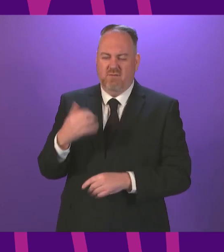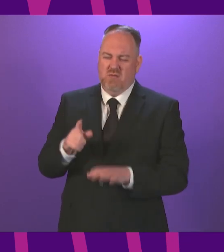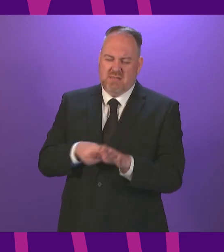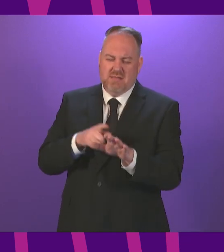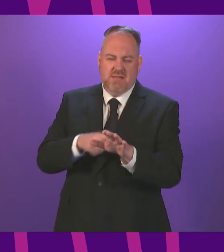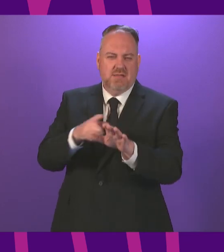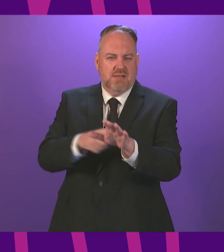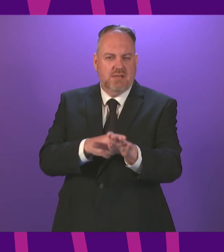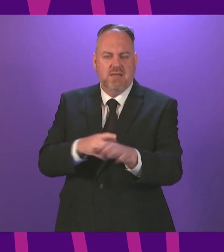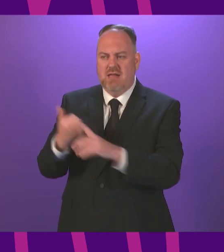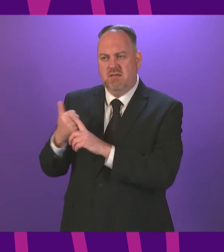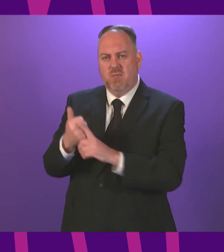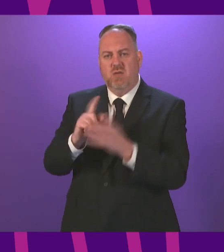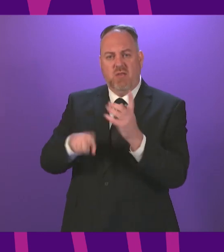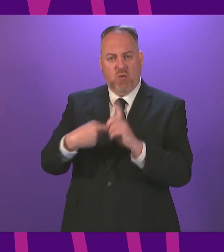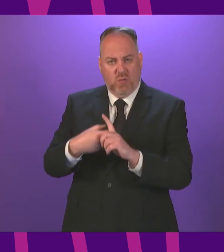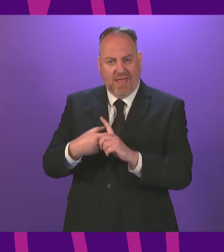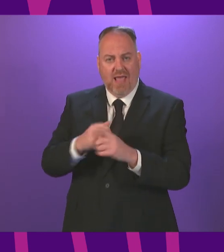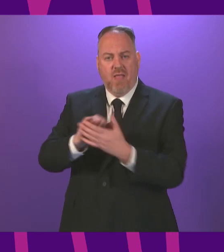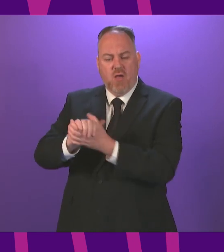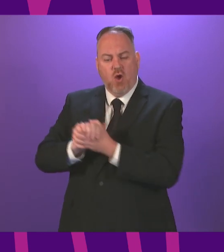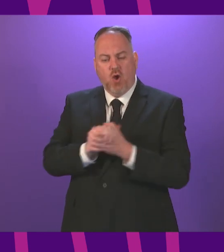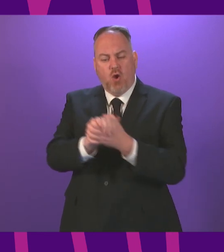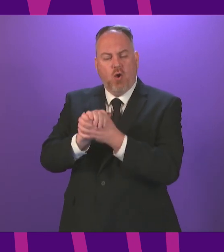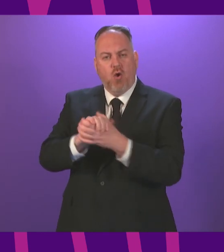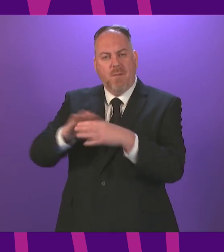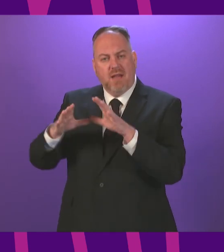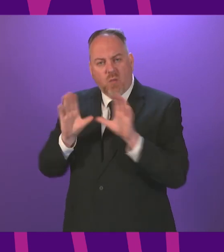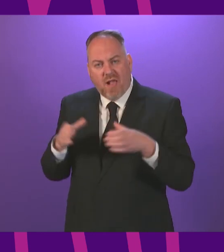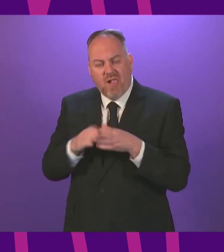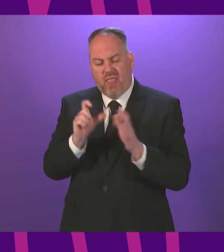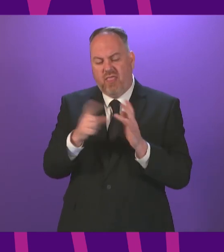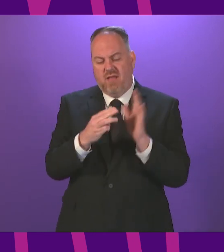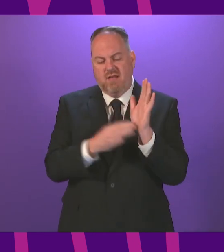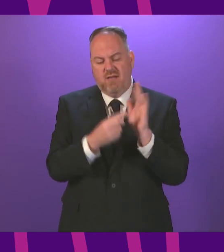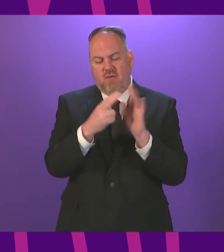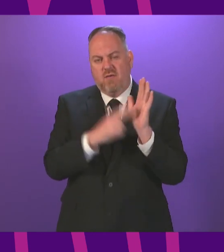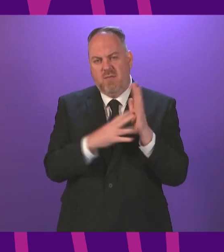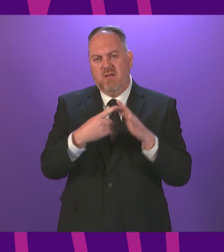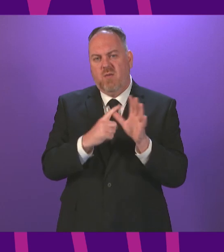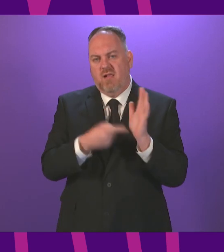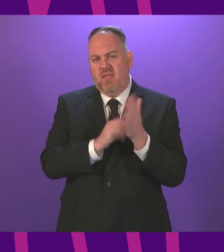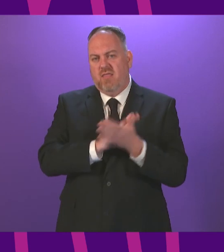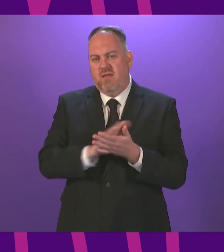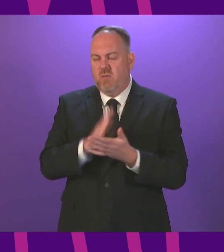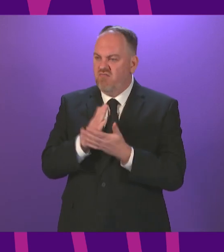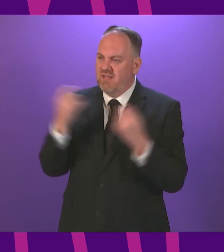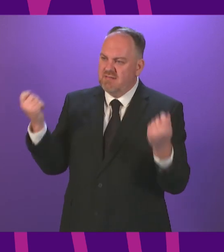United Kingdom and the Commonwealth. Above all, we celebrate and honour an extraordinary life. I move.